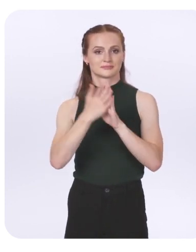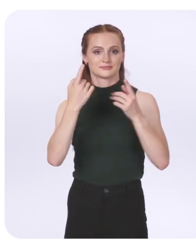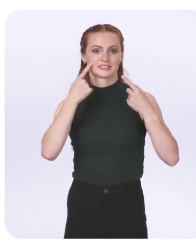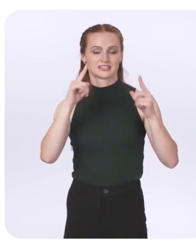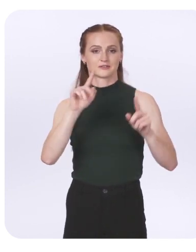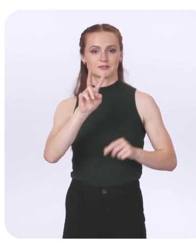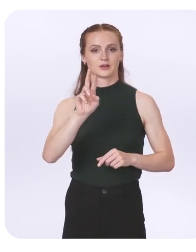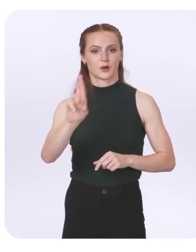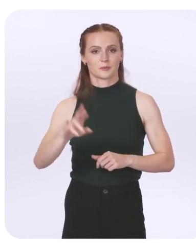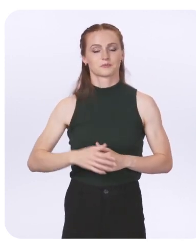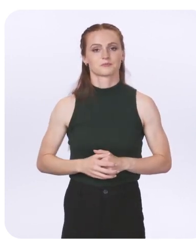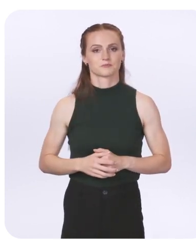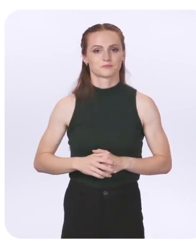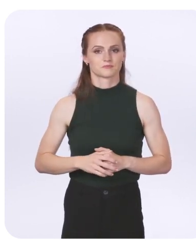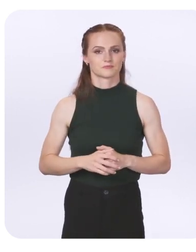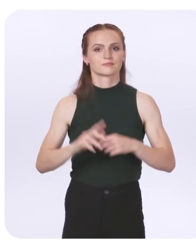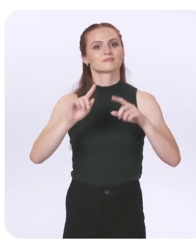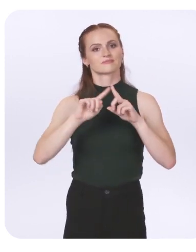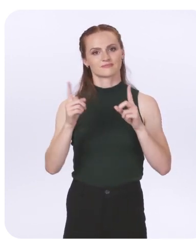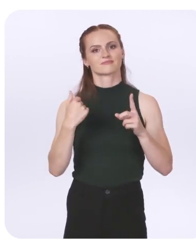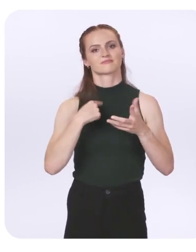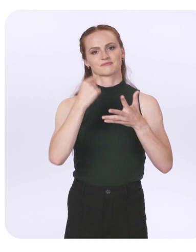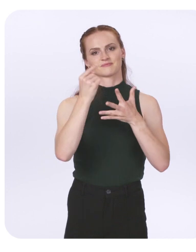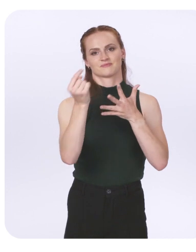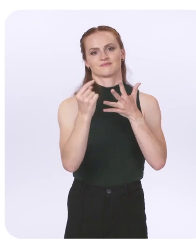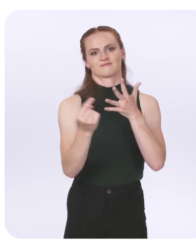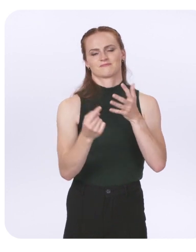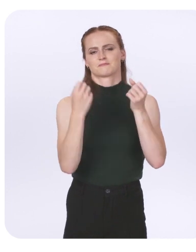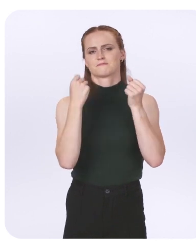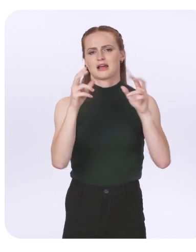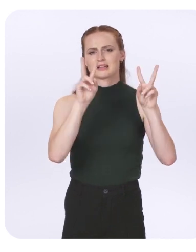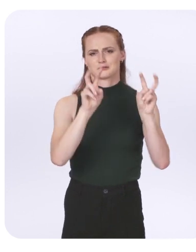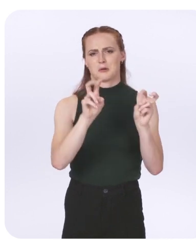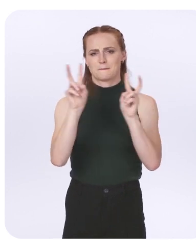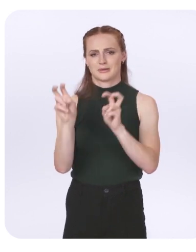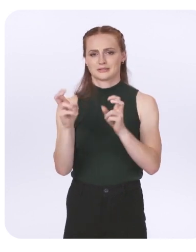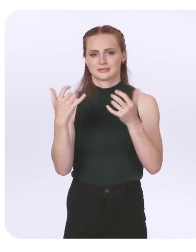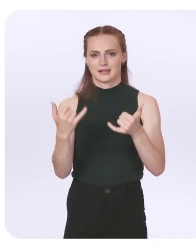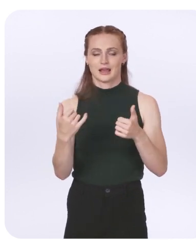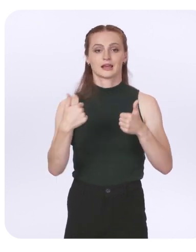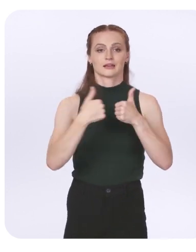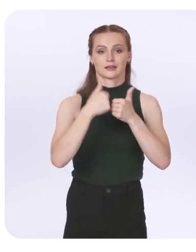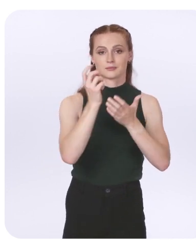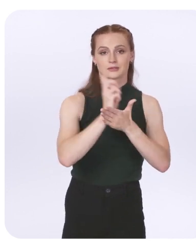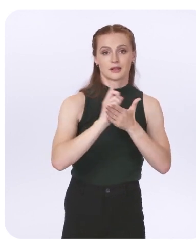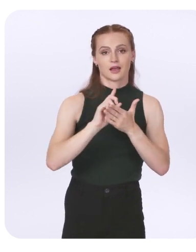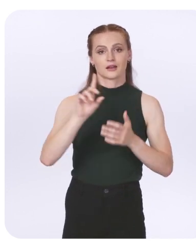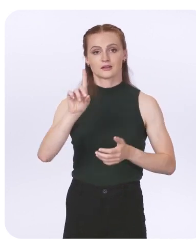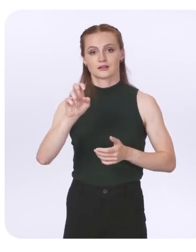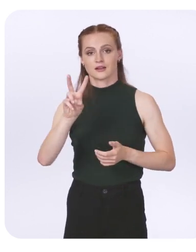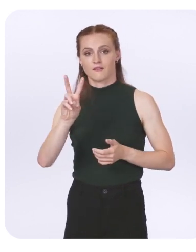However, we've gone through a lot of topics today, from game design to DevOps performance to marketing,